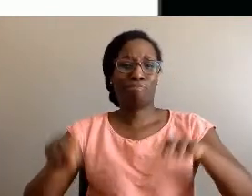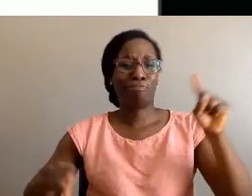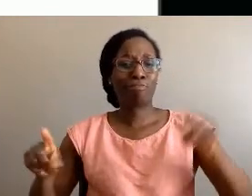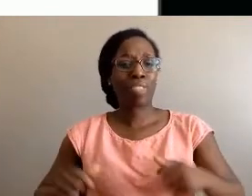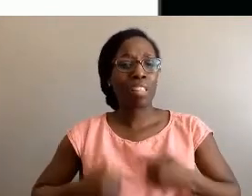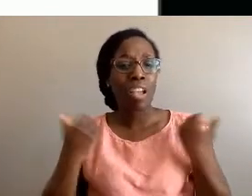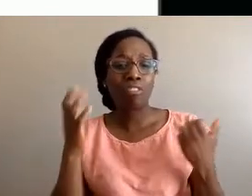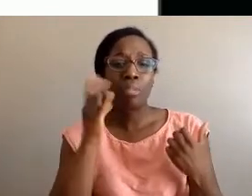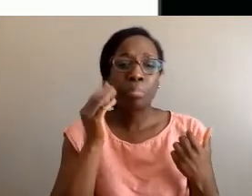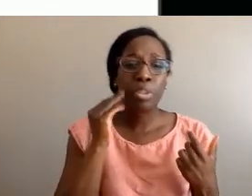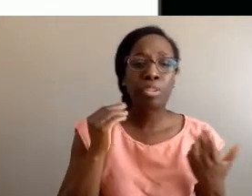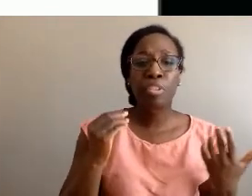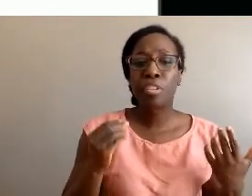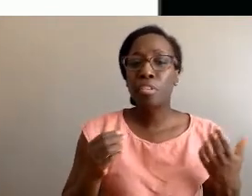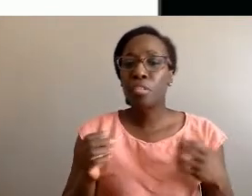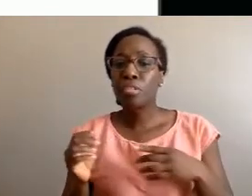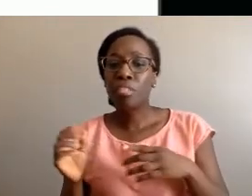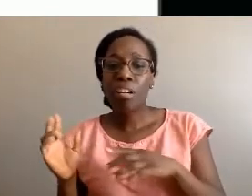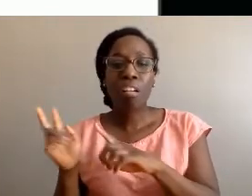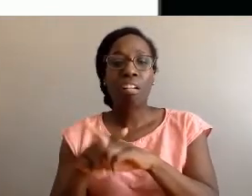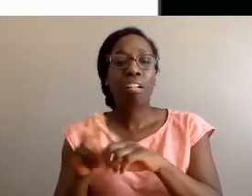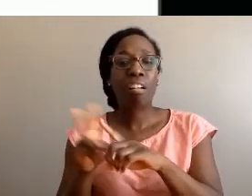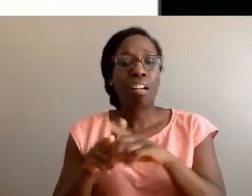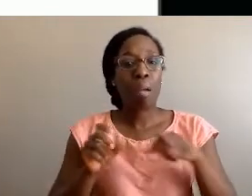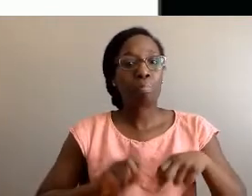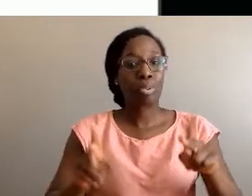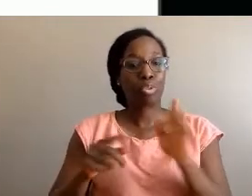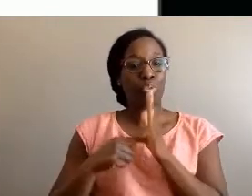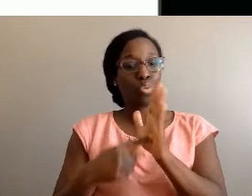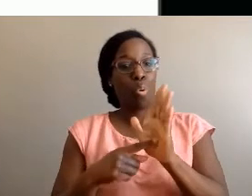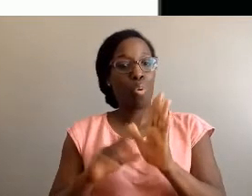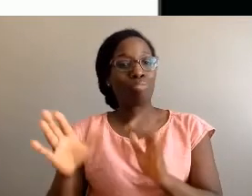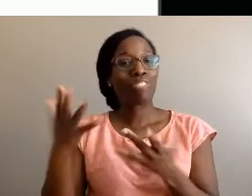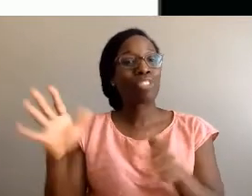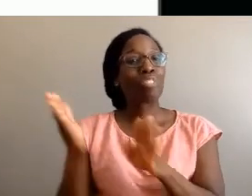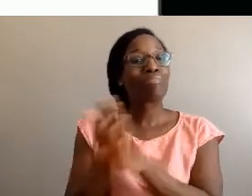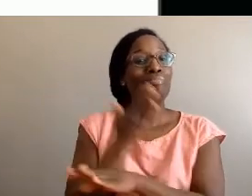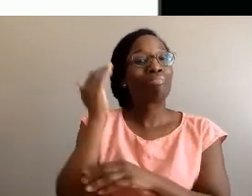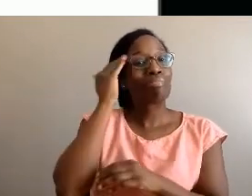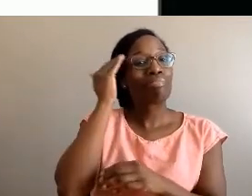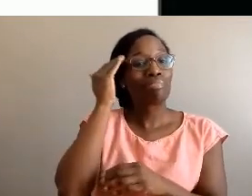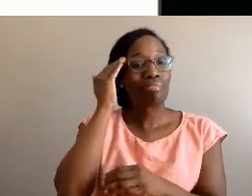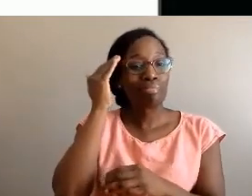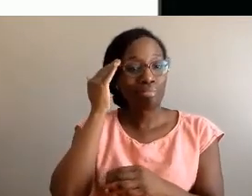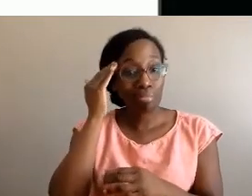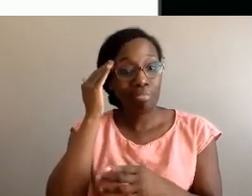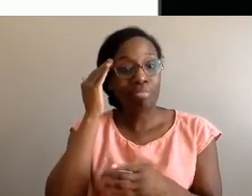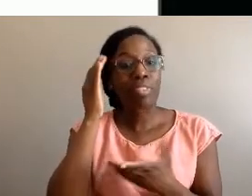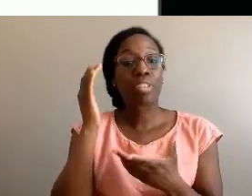knowledge. So, as teachers we can build on those and recognize where the gaps are. Thus plan and support